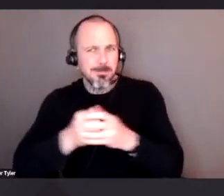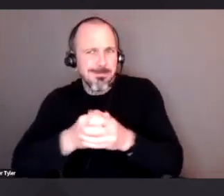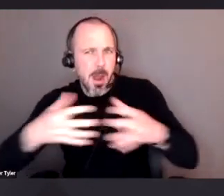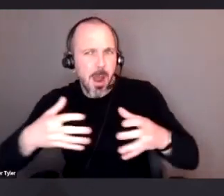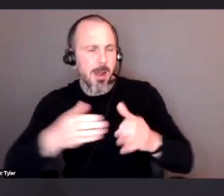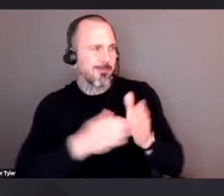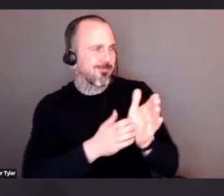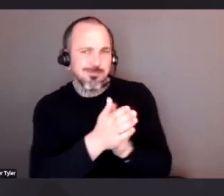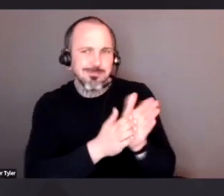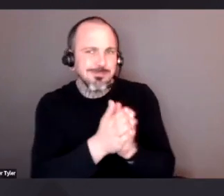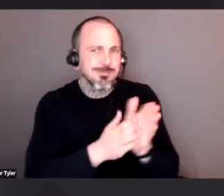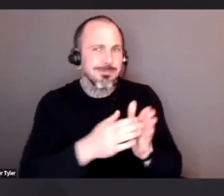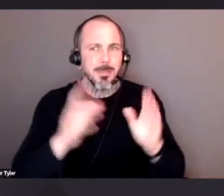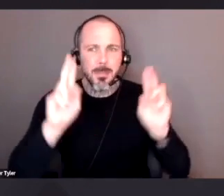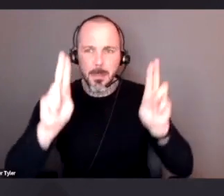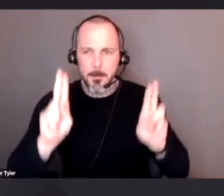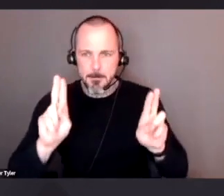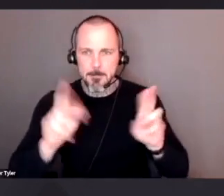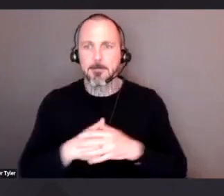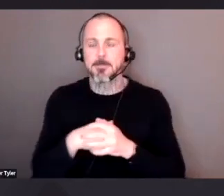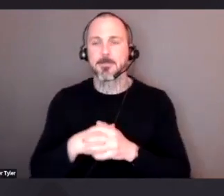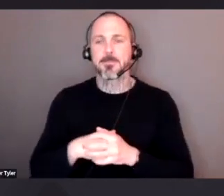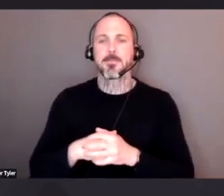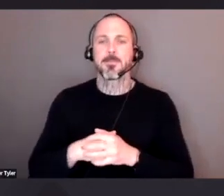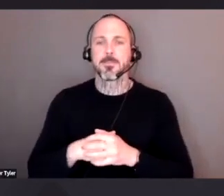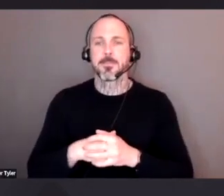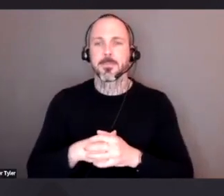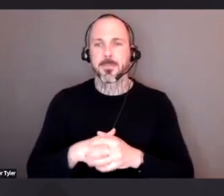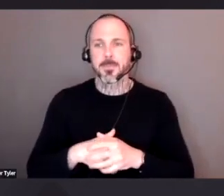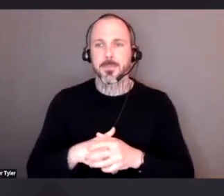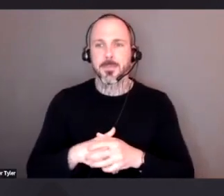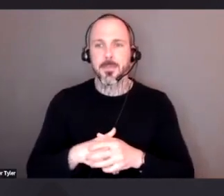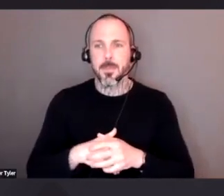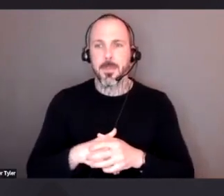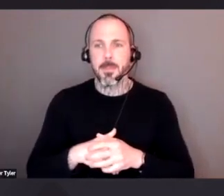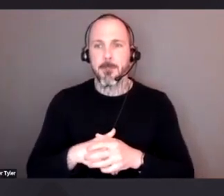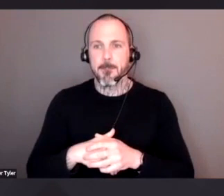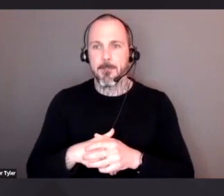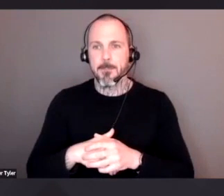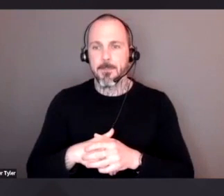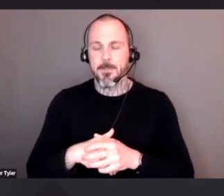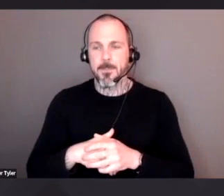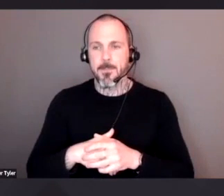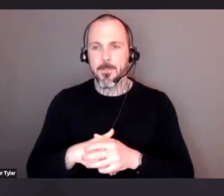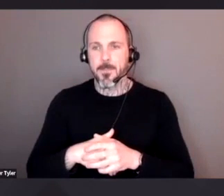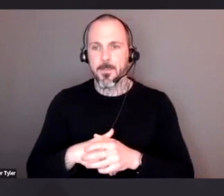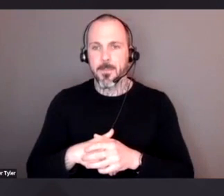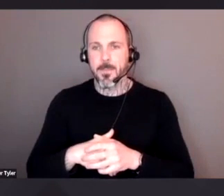to ask questions or request accommodations. I want to briefly touch on the term accommodation.